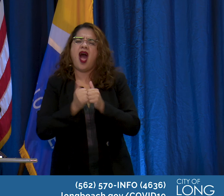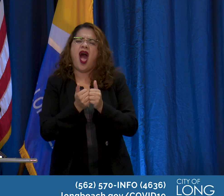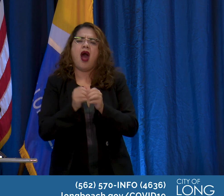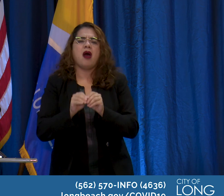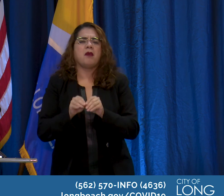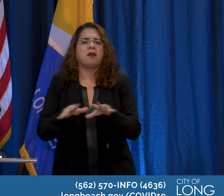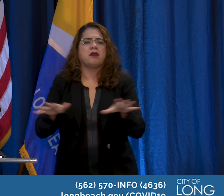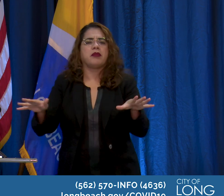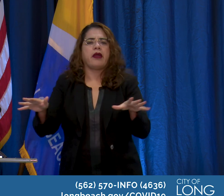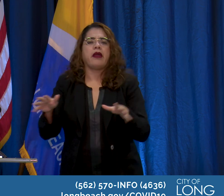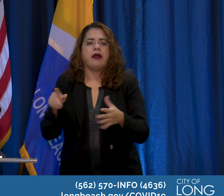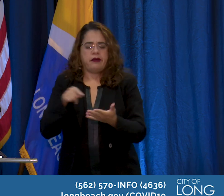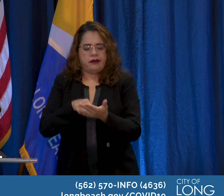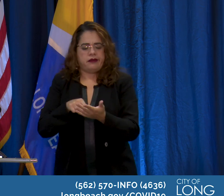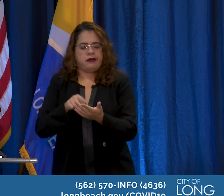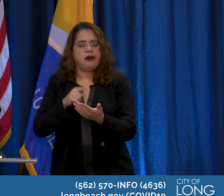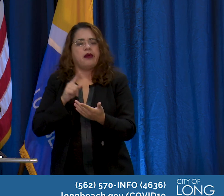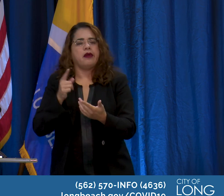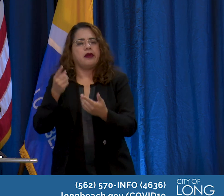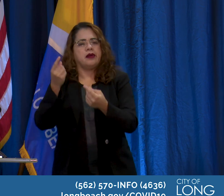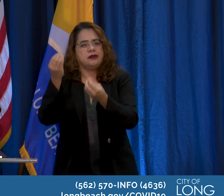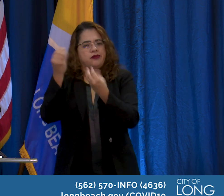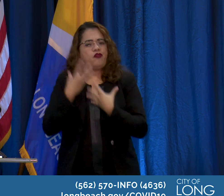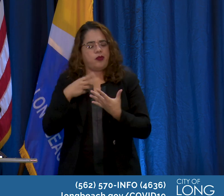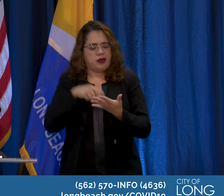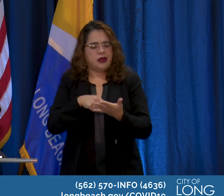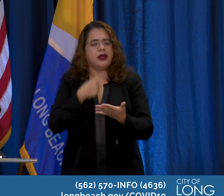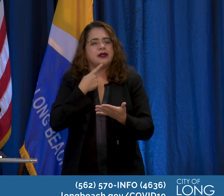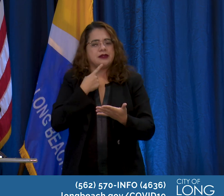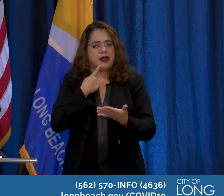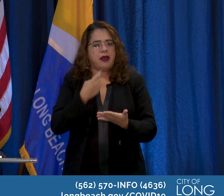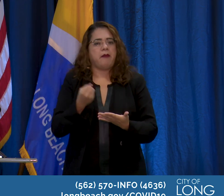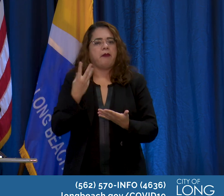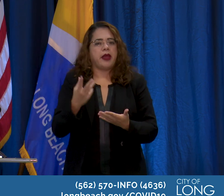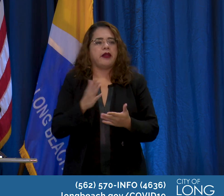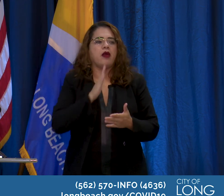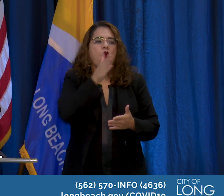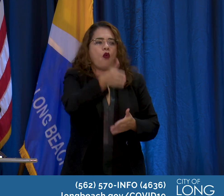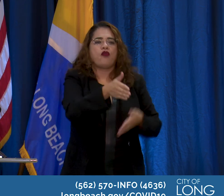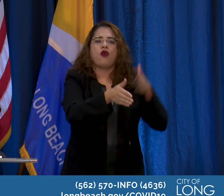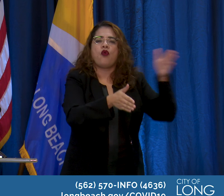Therefore this update allows us to provide guidance on how households can reduce the